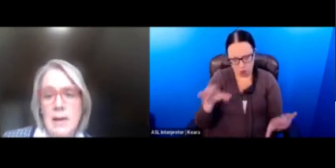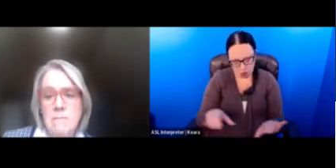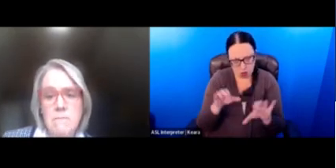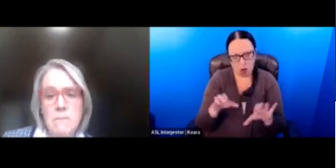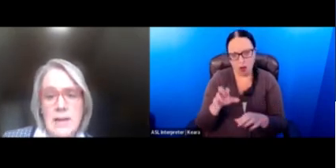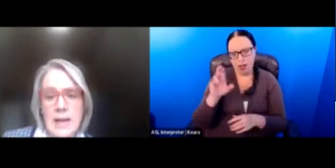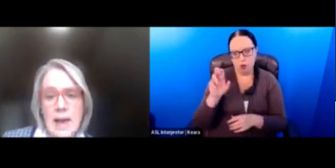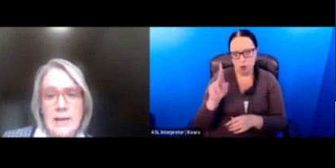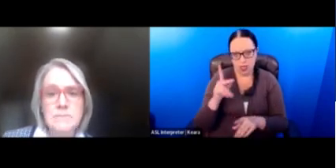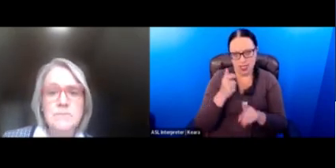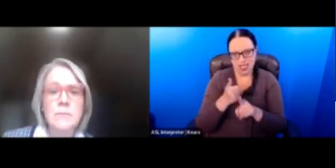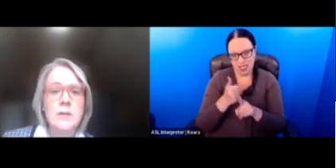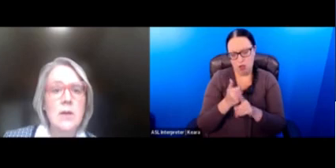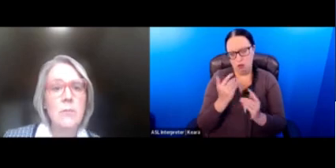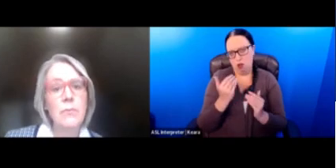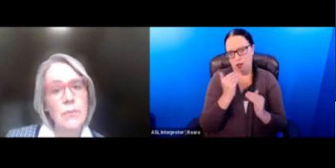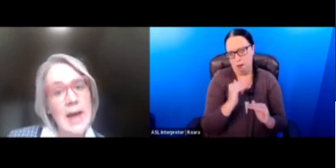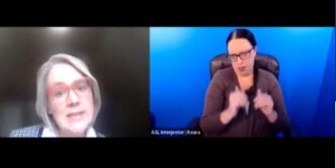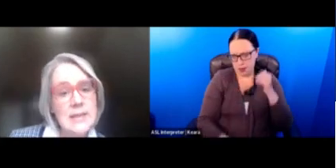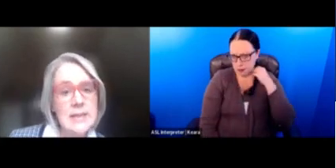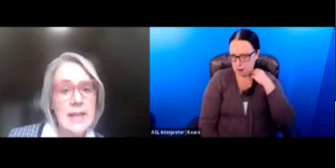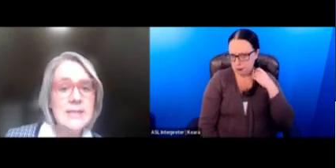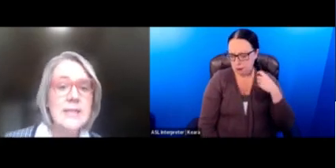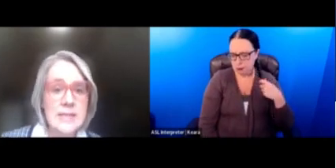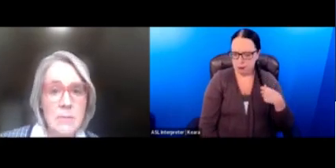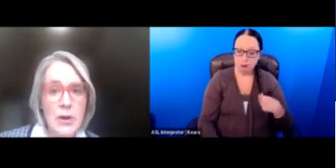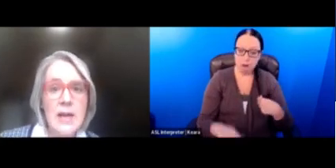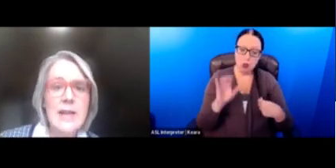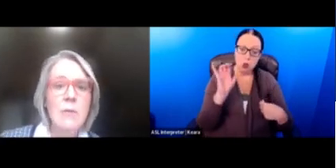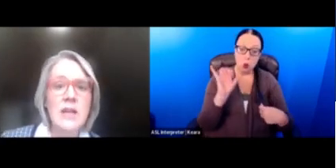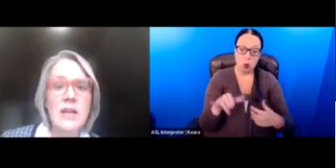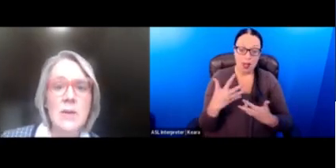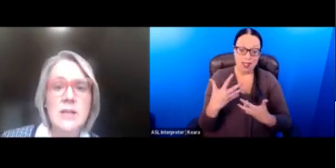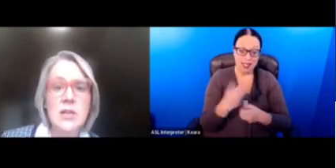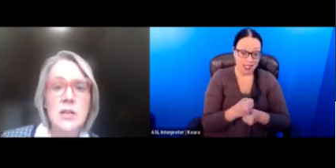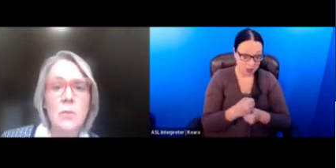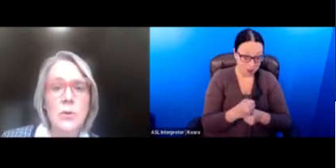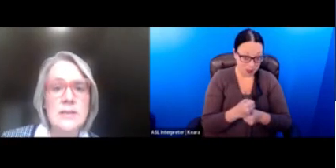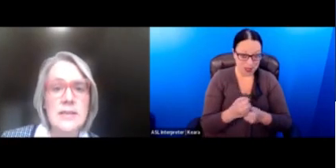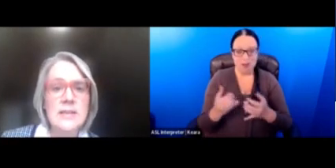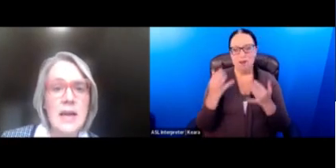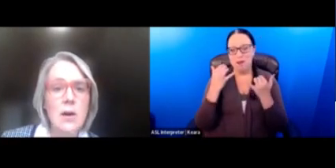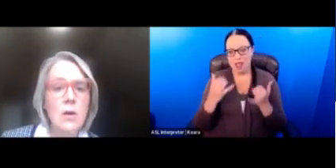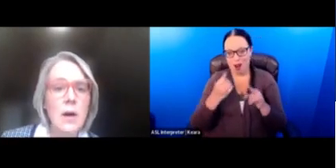we're going to go into a little more detail of how of how Tennessee implemented the